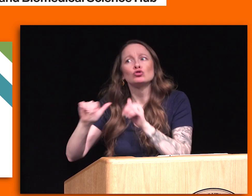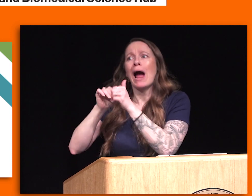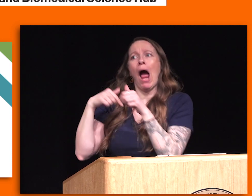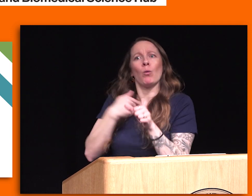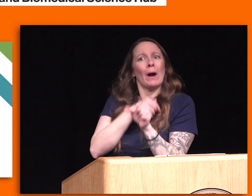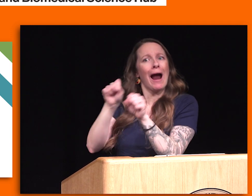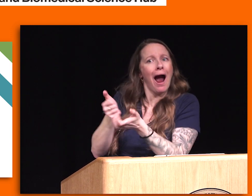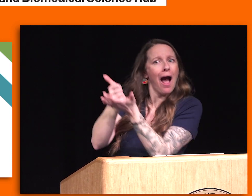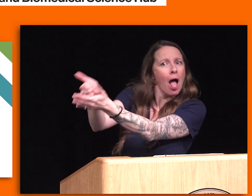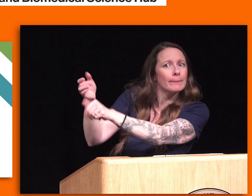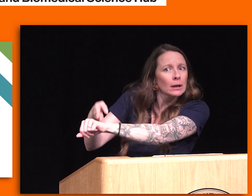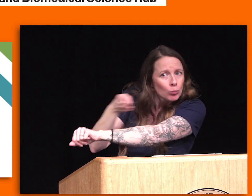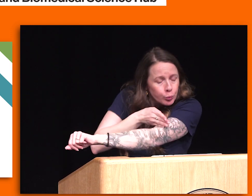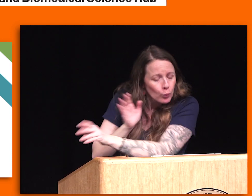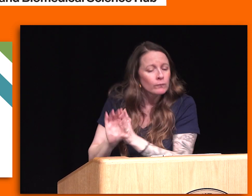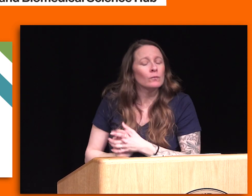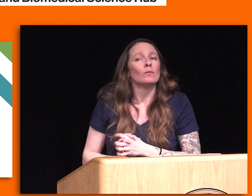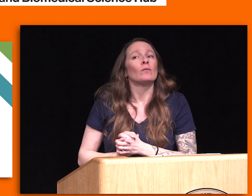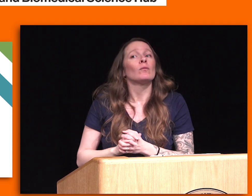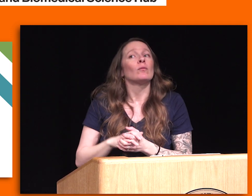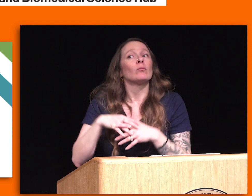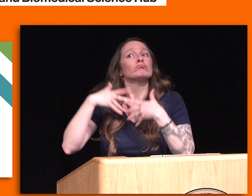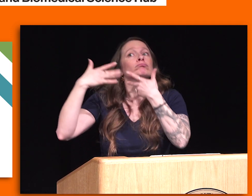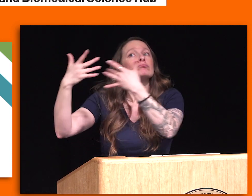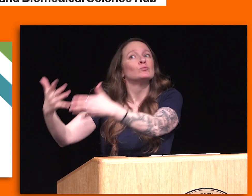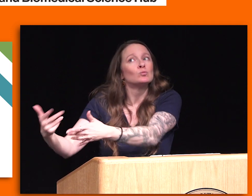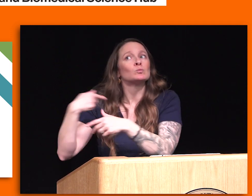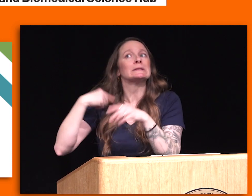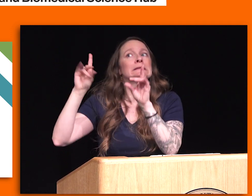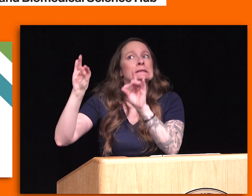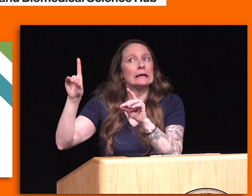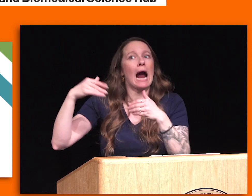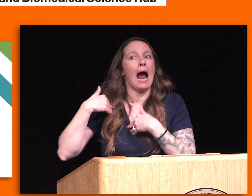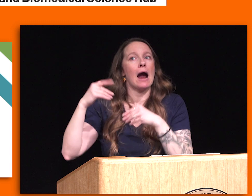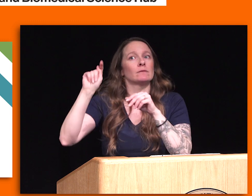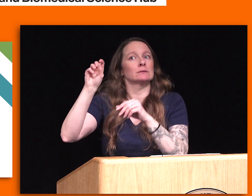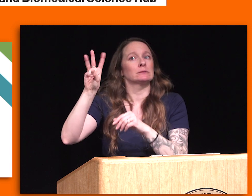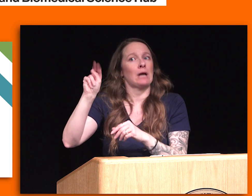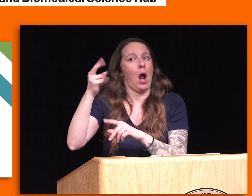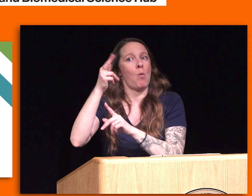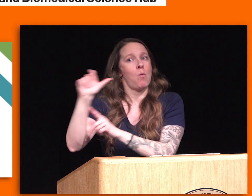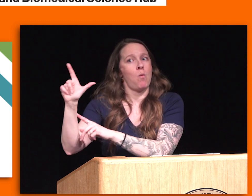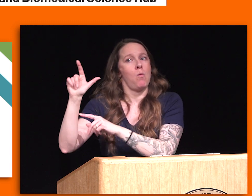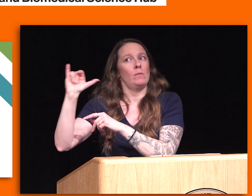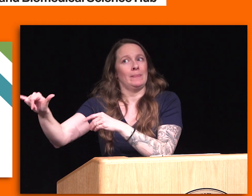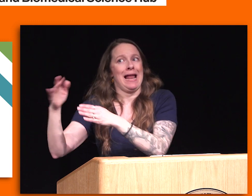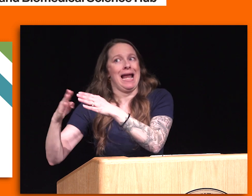the Deaf experience was like at the U of R, what improvements could be made to improve their experience.